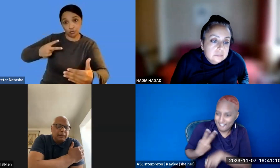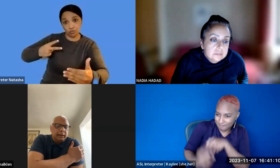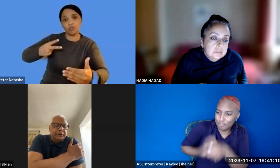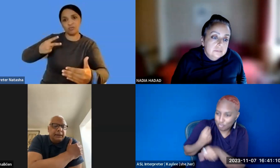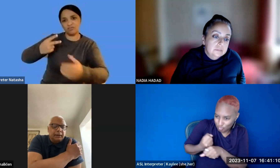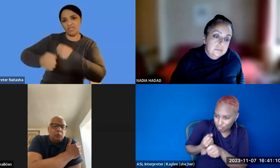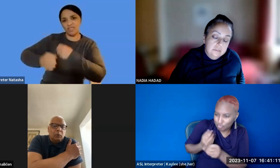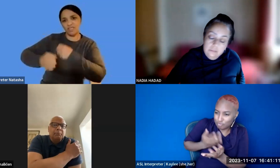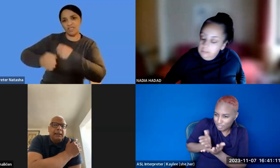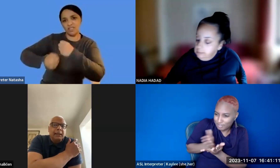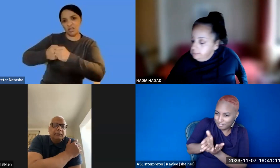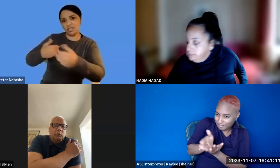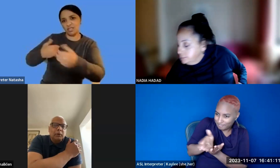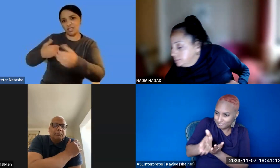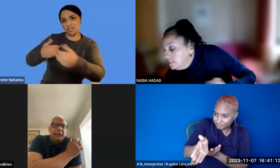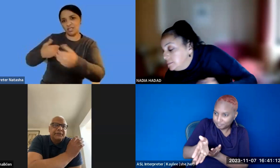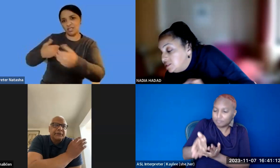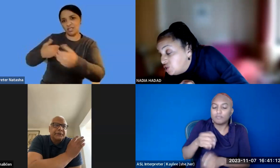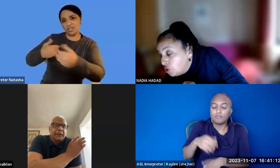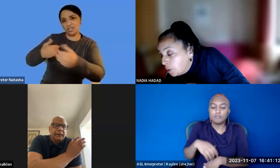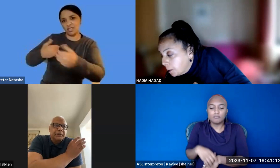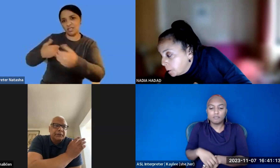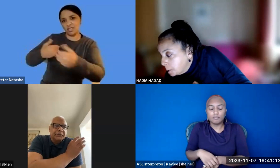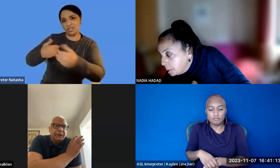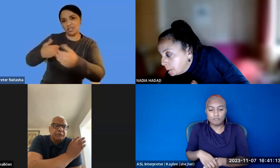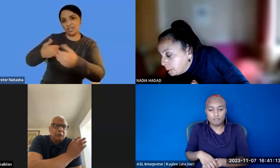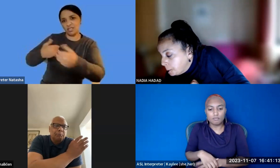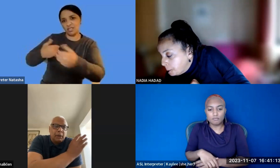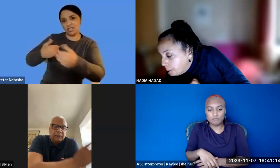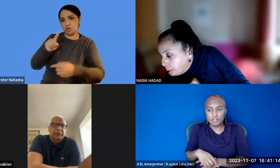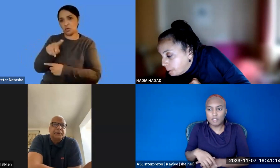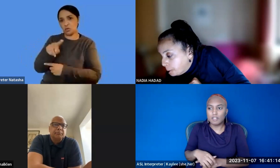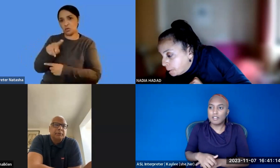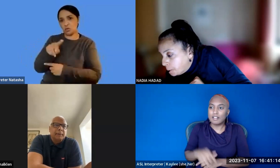I can say that what makes this a successful partnership